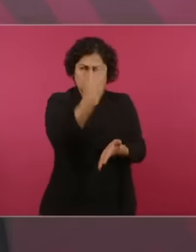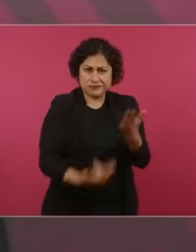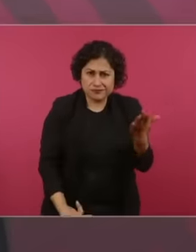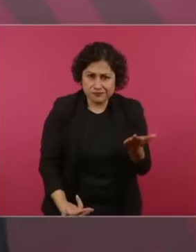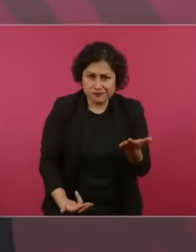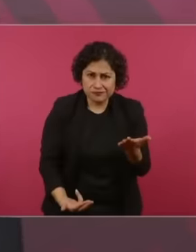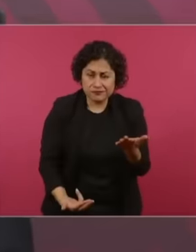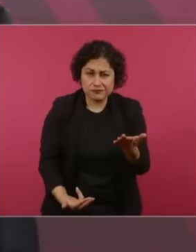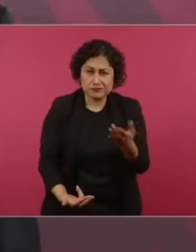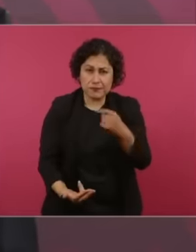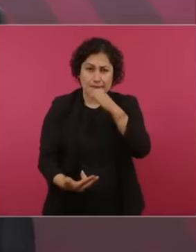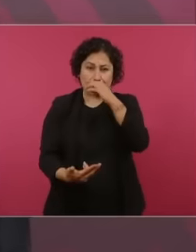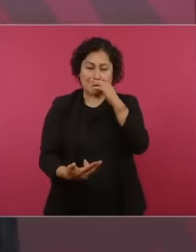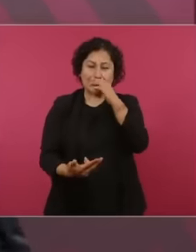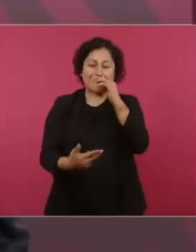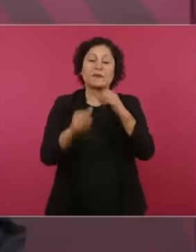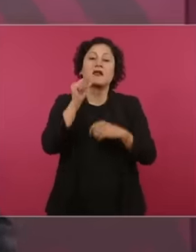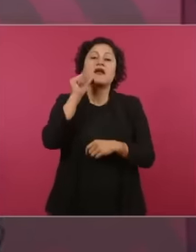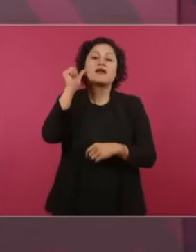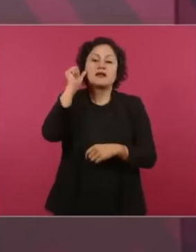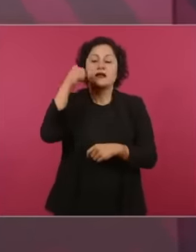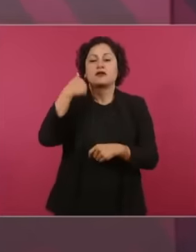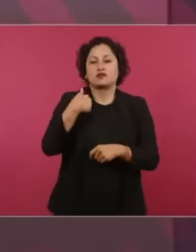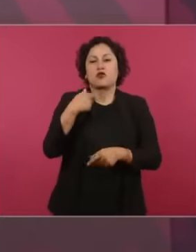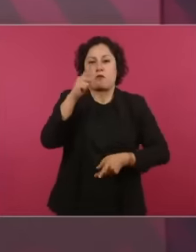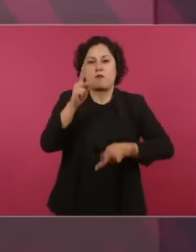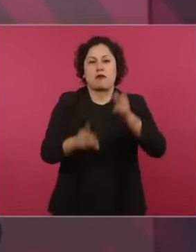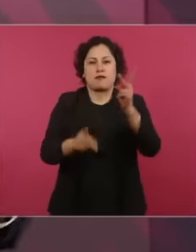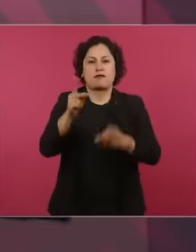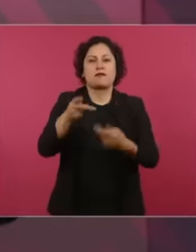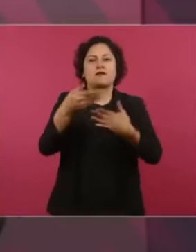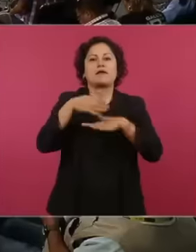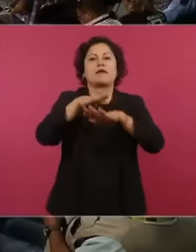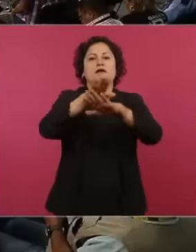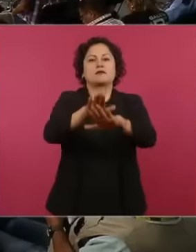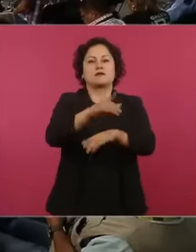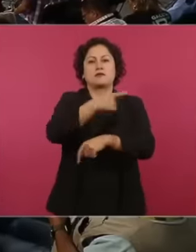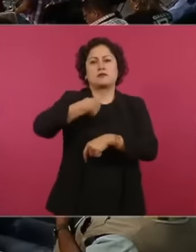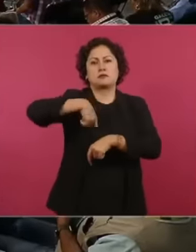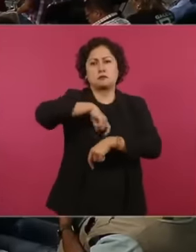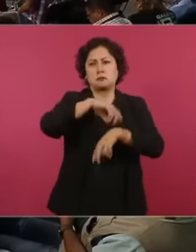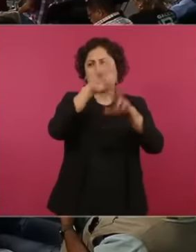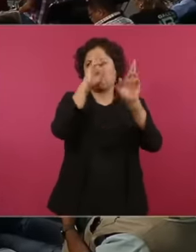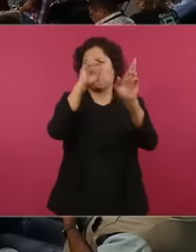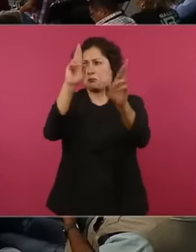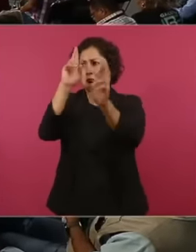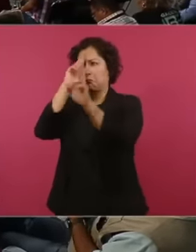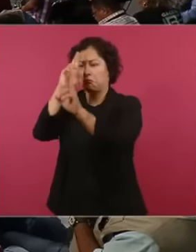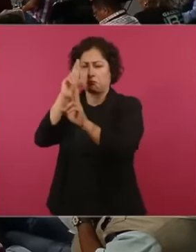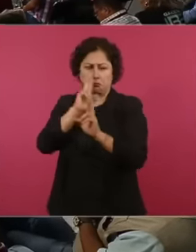Imagine that we